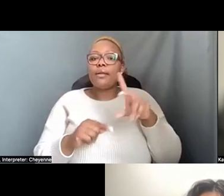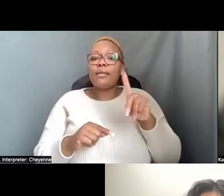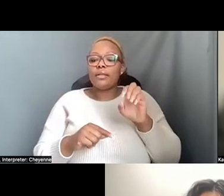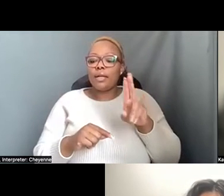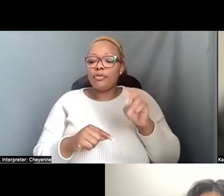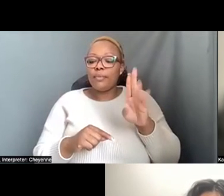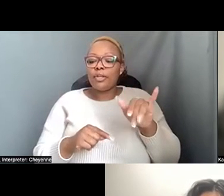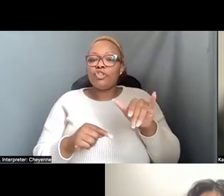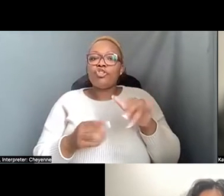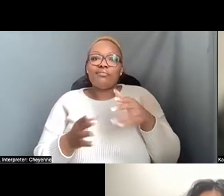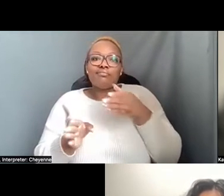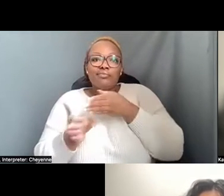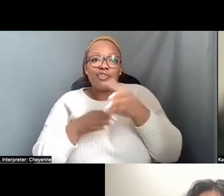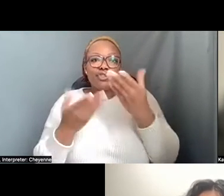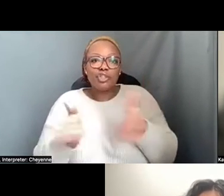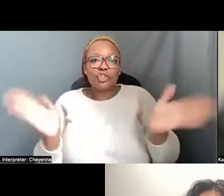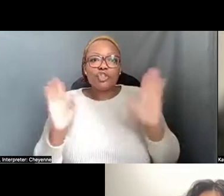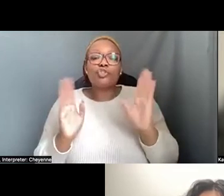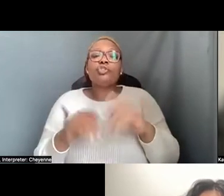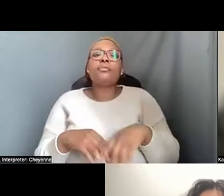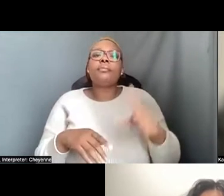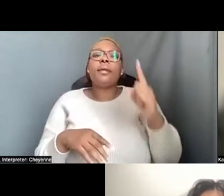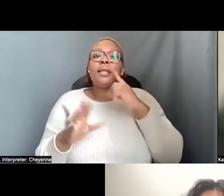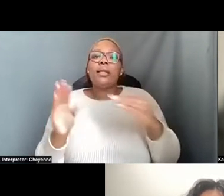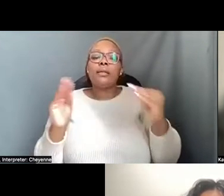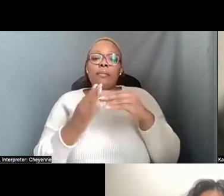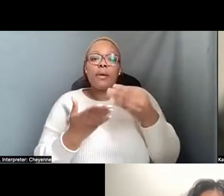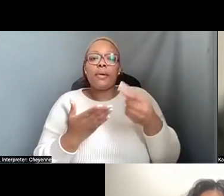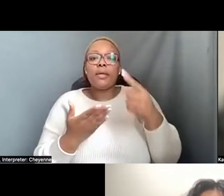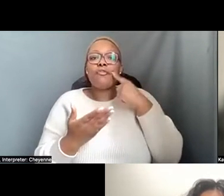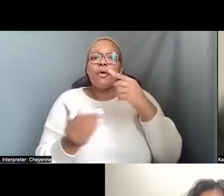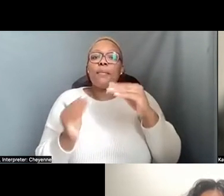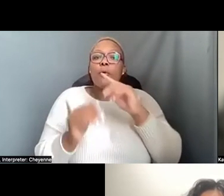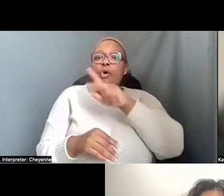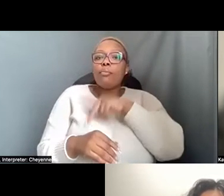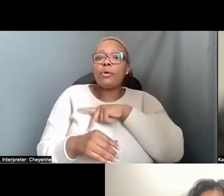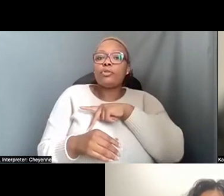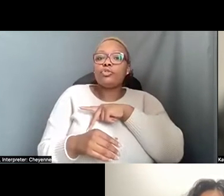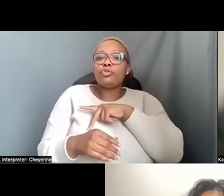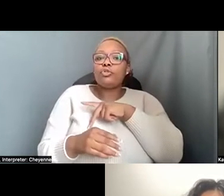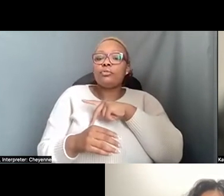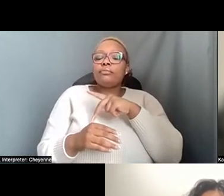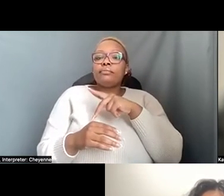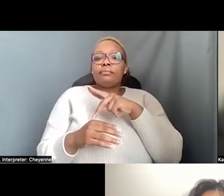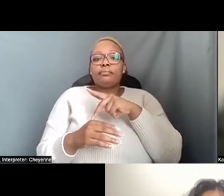I think that there is a lot more funding for more person documentaries internationally, at least at